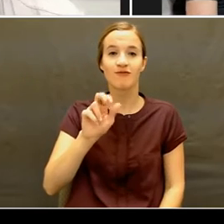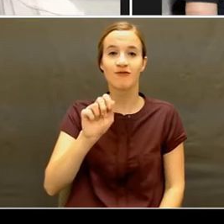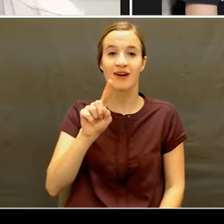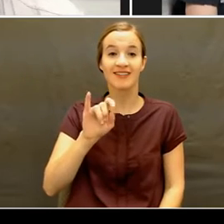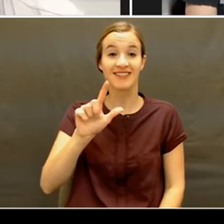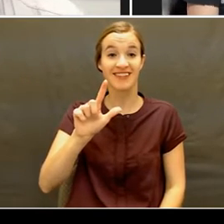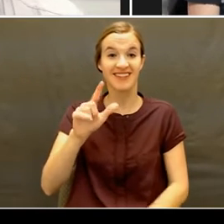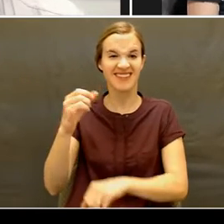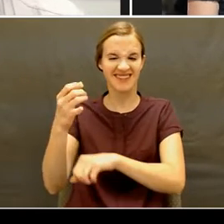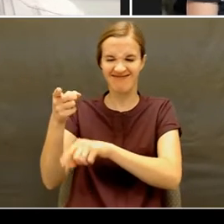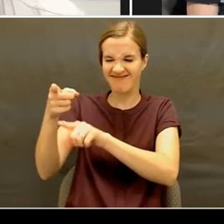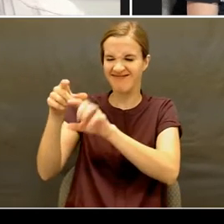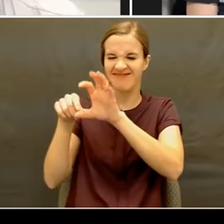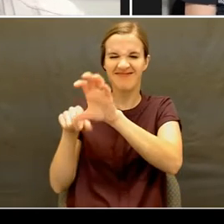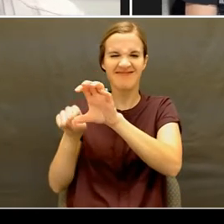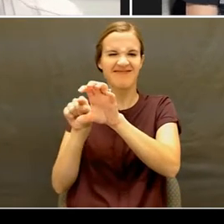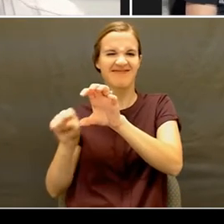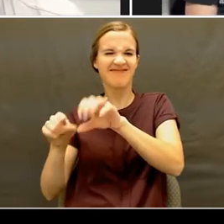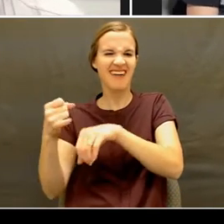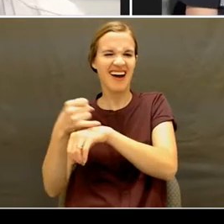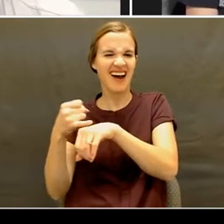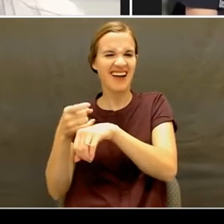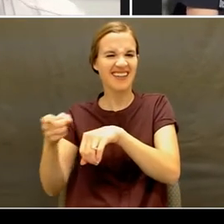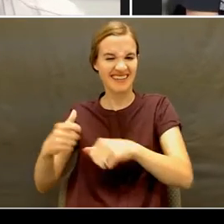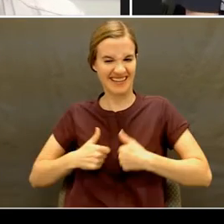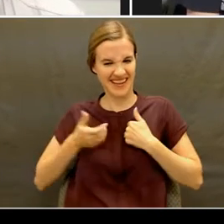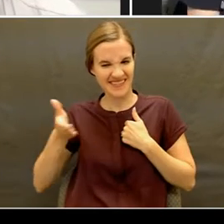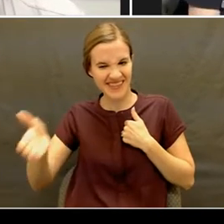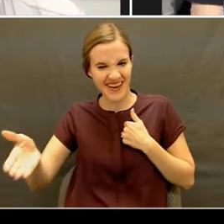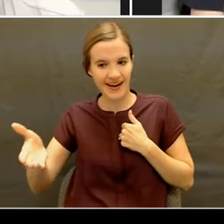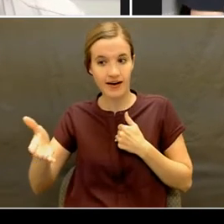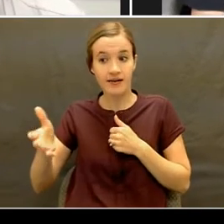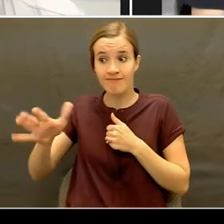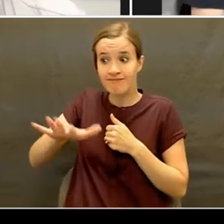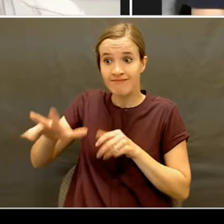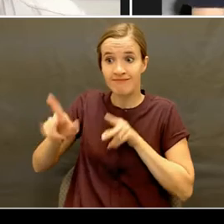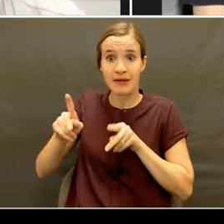the only one that spoke English, no the Governor spoke English and he would have me over a couple